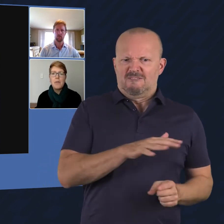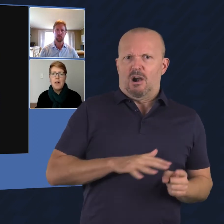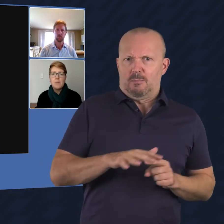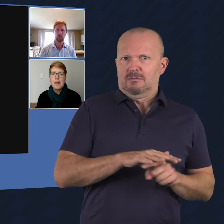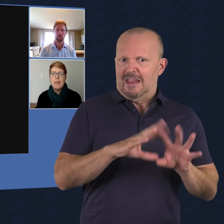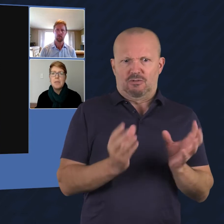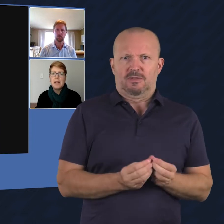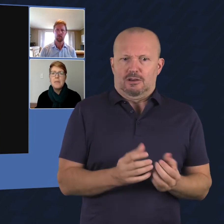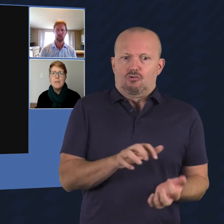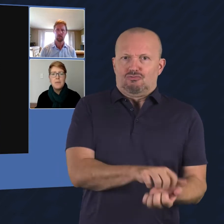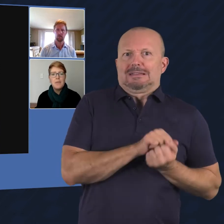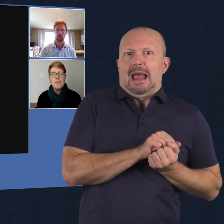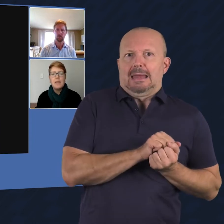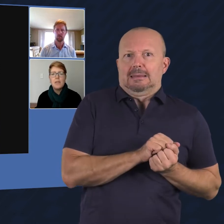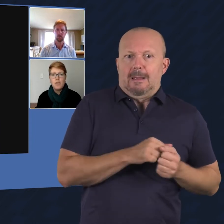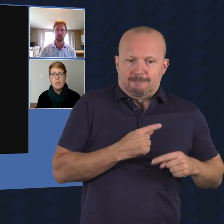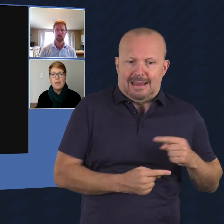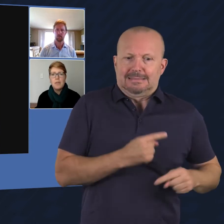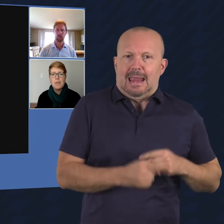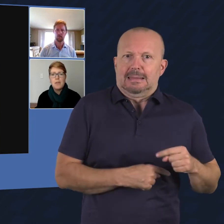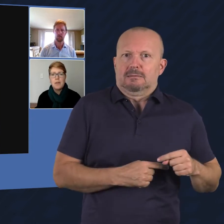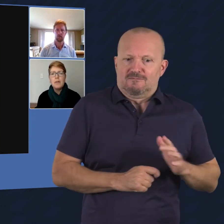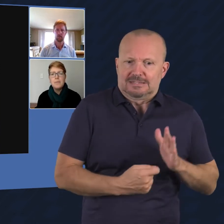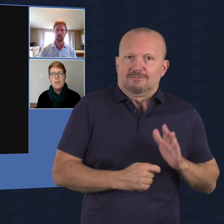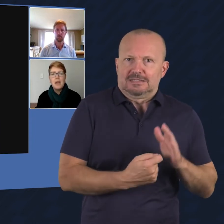software and plug-ins needed to render the material;